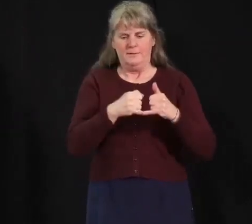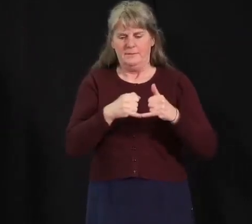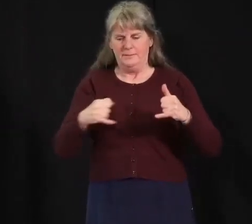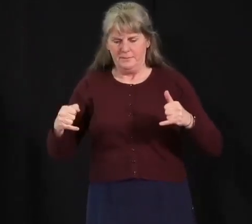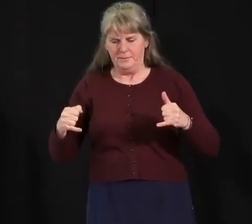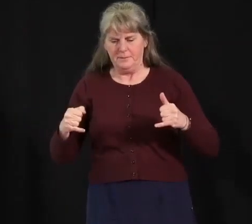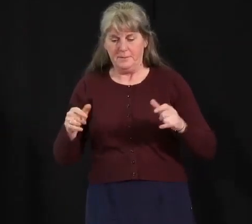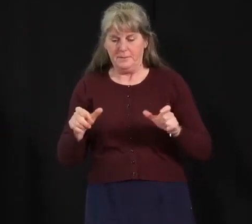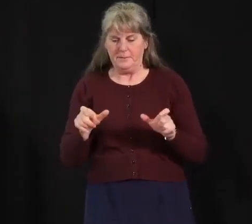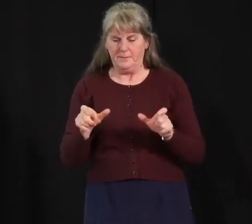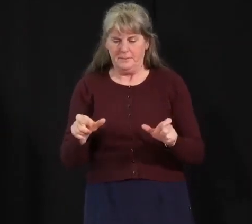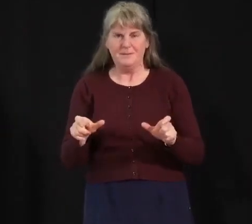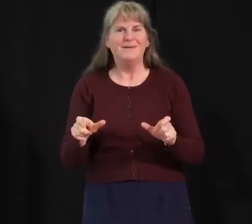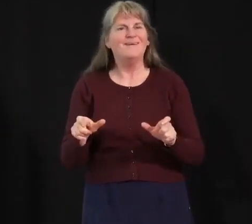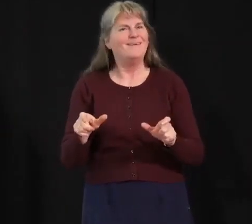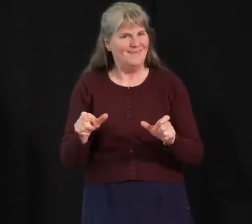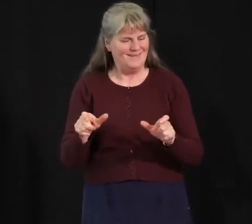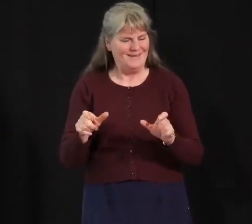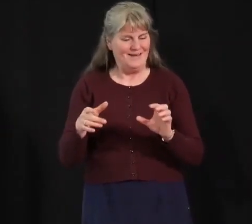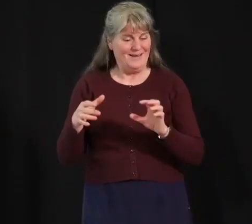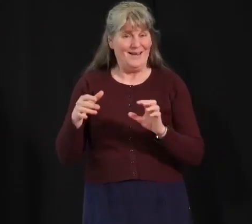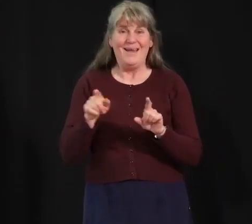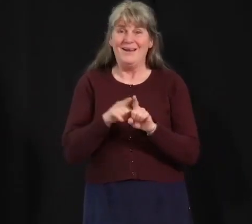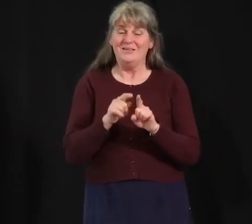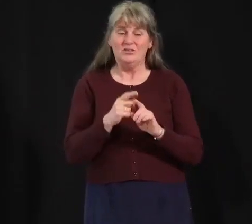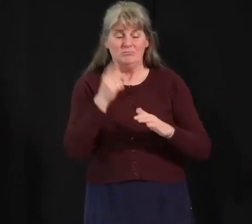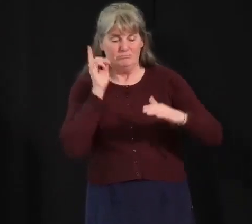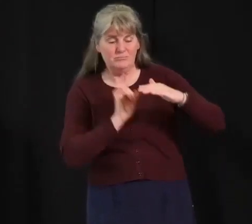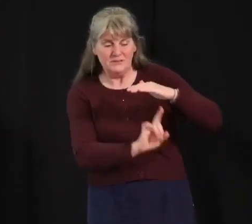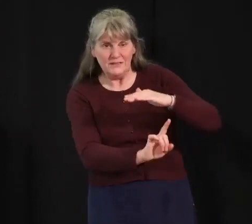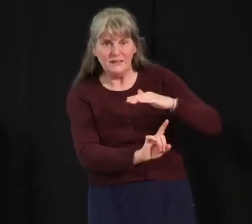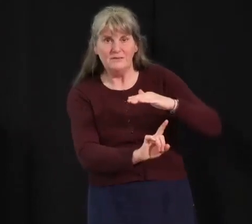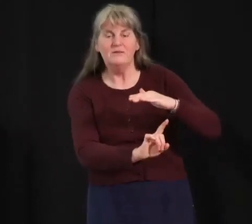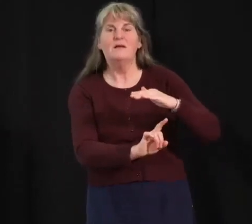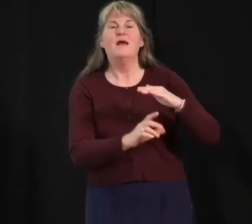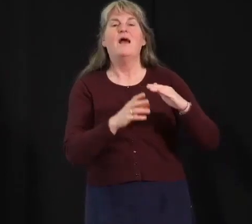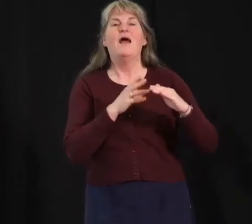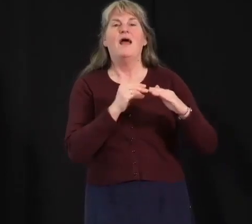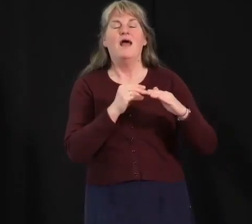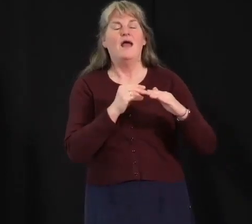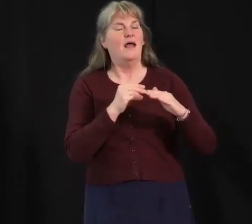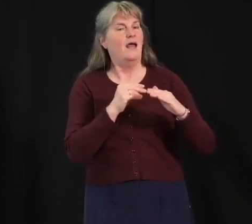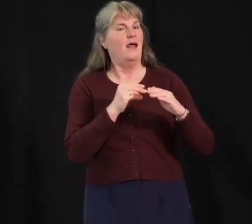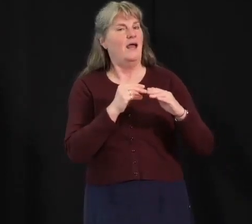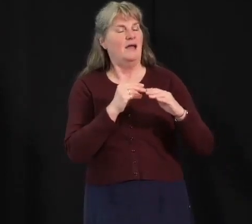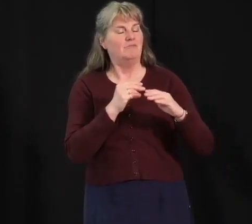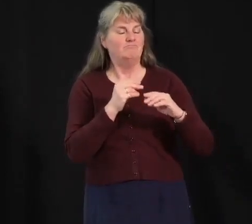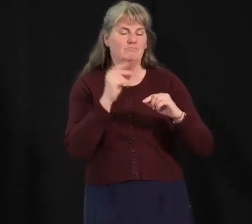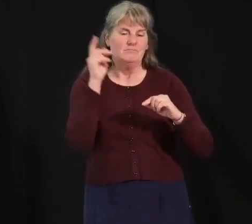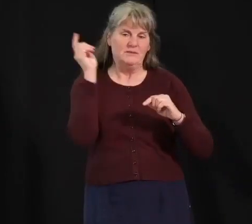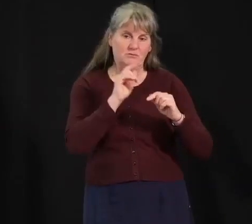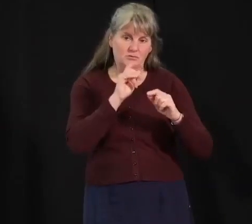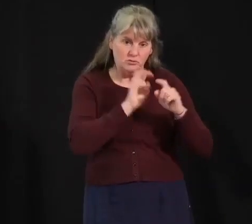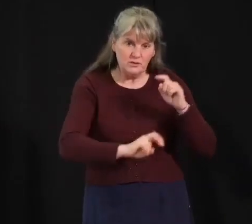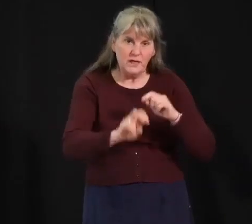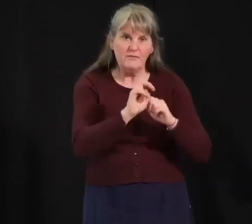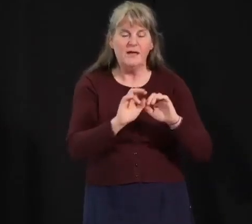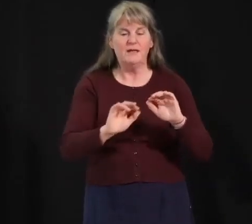cases have been and will likely continue to be associated with importation, travel importation.